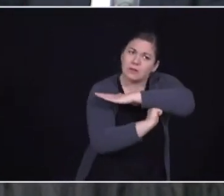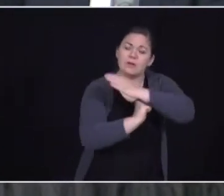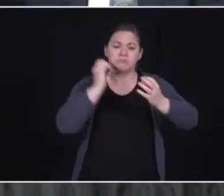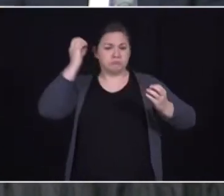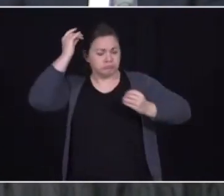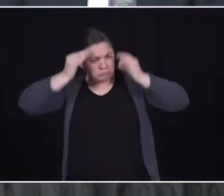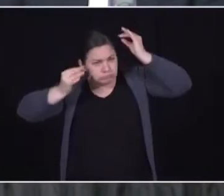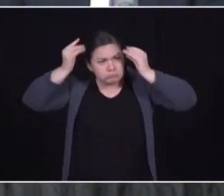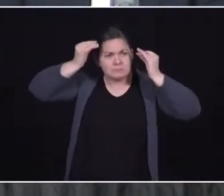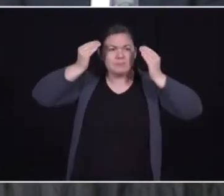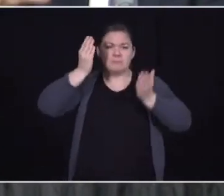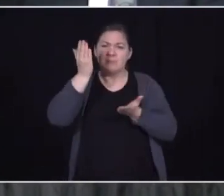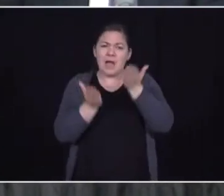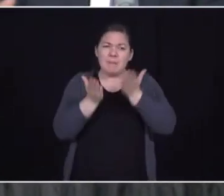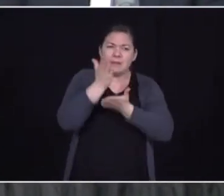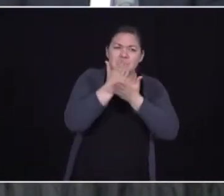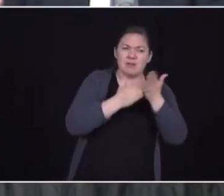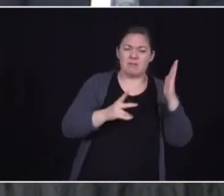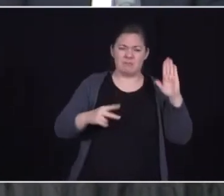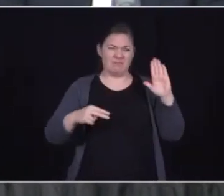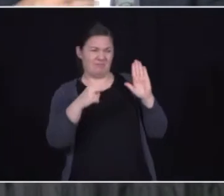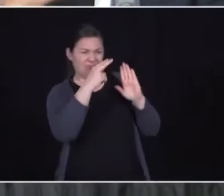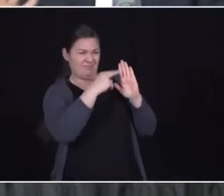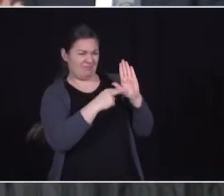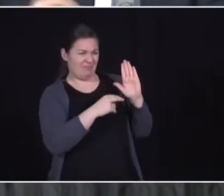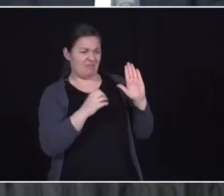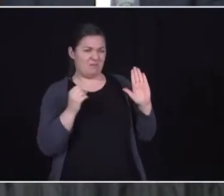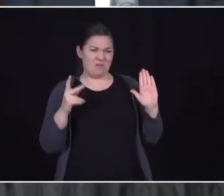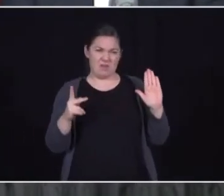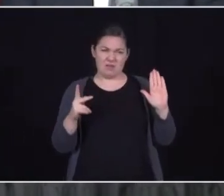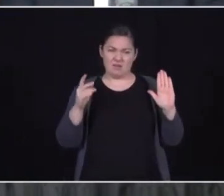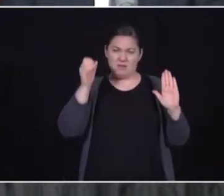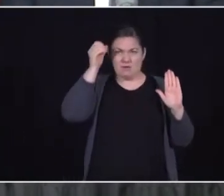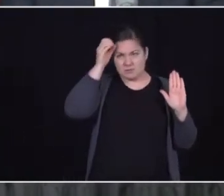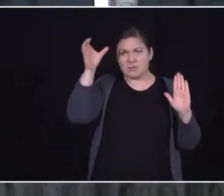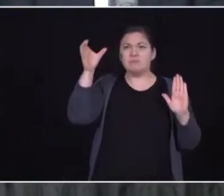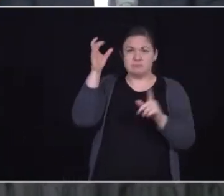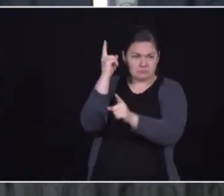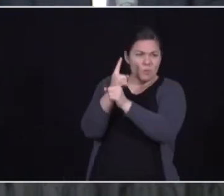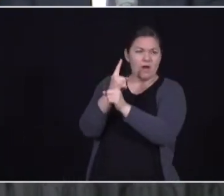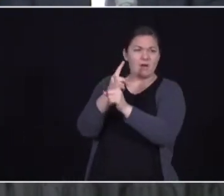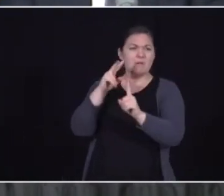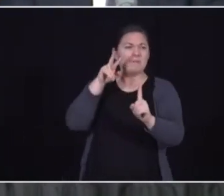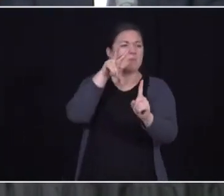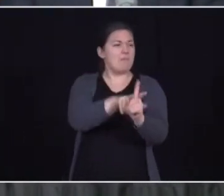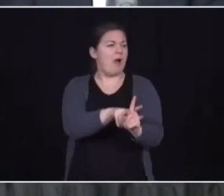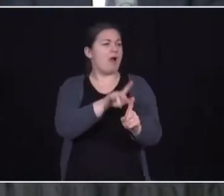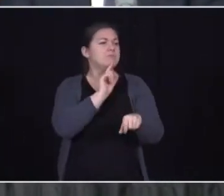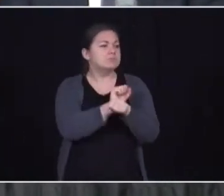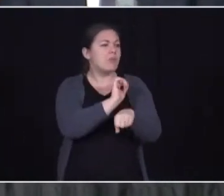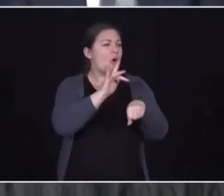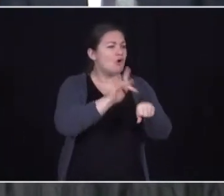very principled, it is really well thought through but some people may have some difficulty understanding how does that translate down to